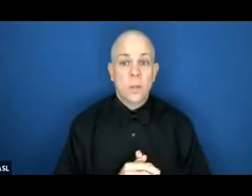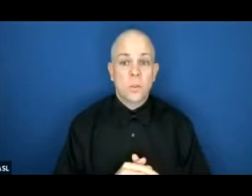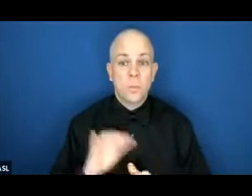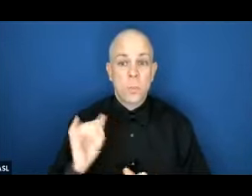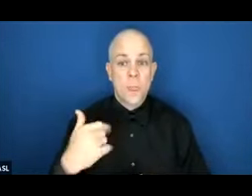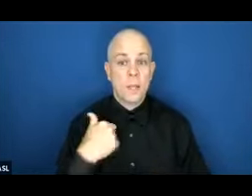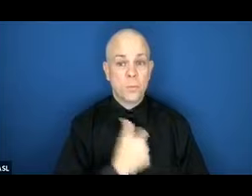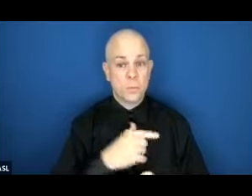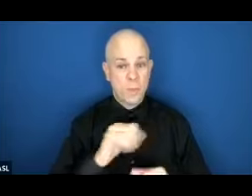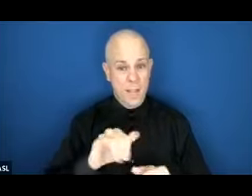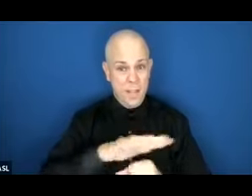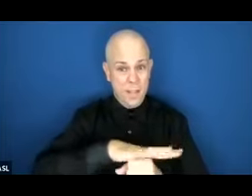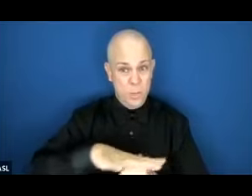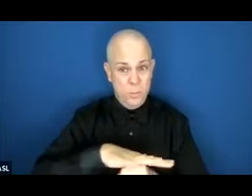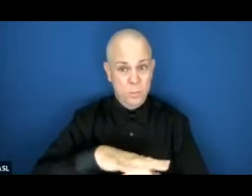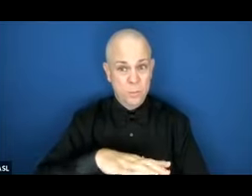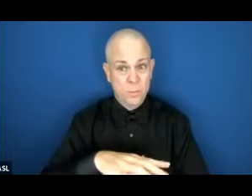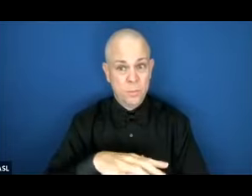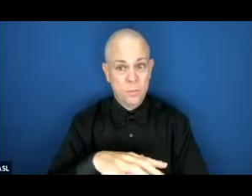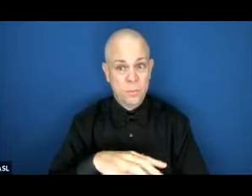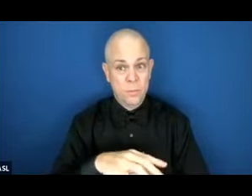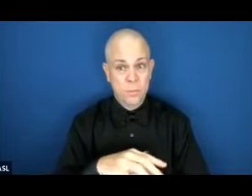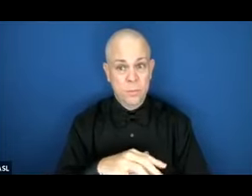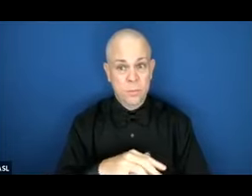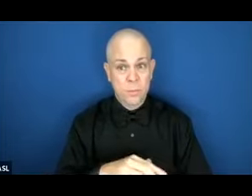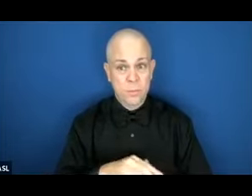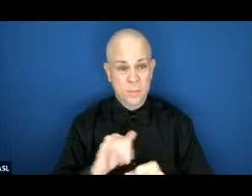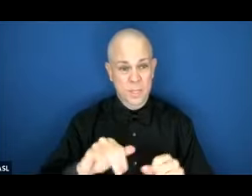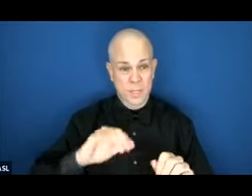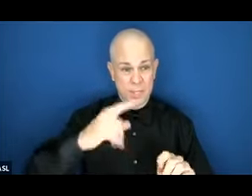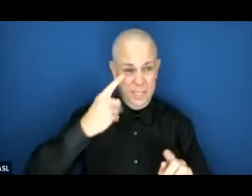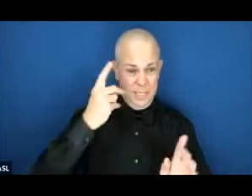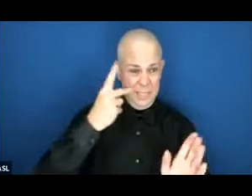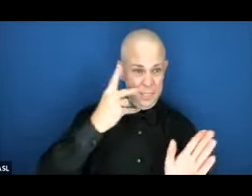which is about right where the BLM is at all the way around